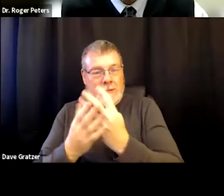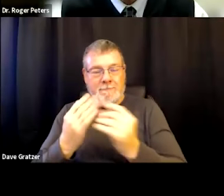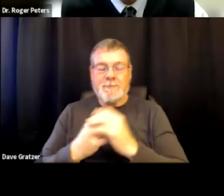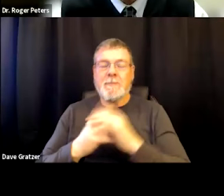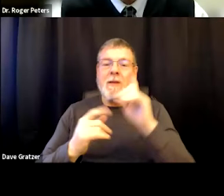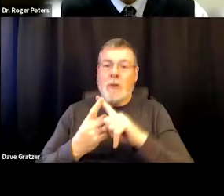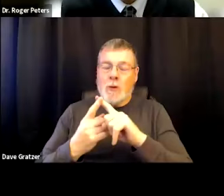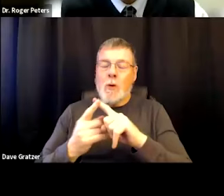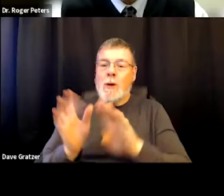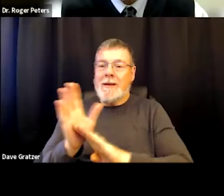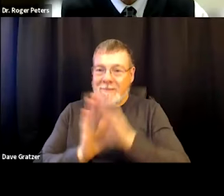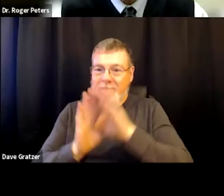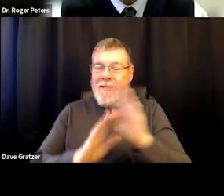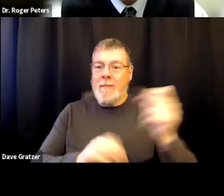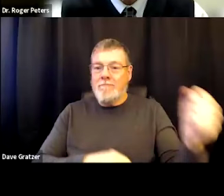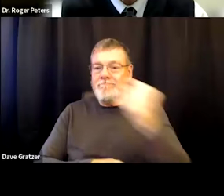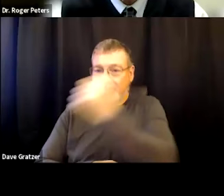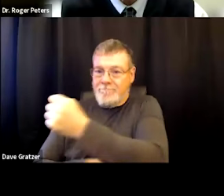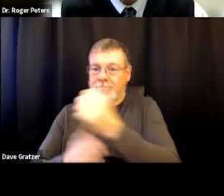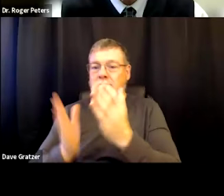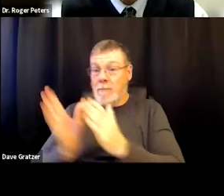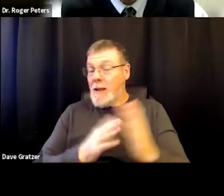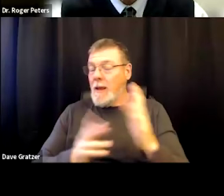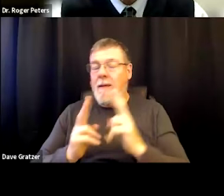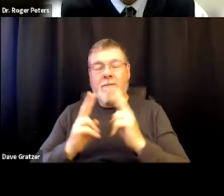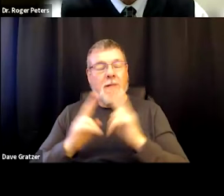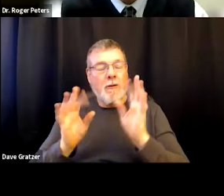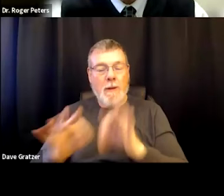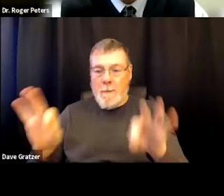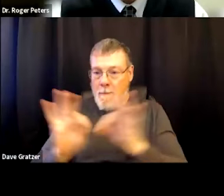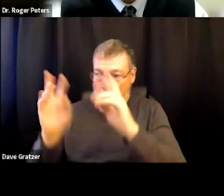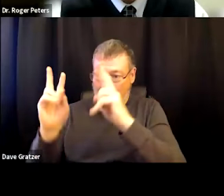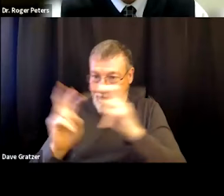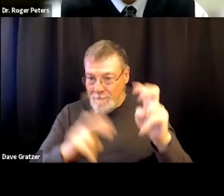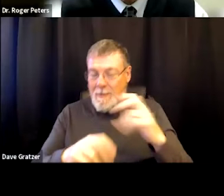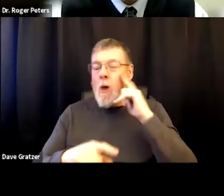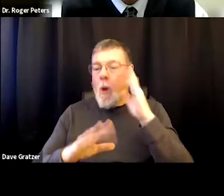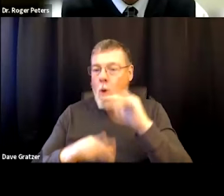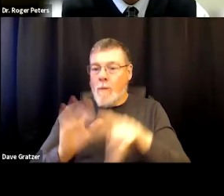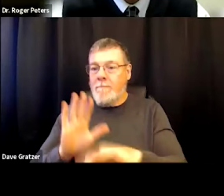to develop reentry plans. These are very important topics and we hope that you find them very useful